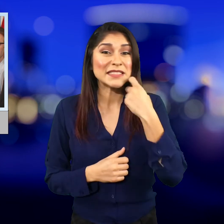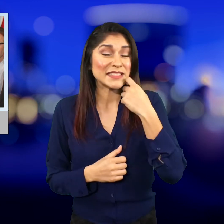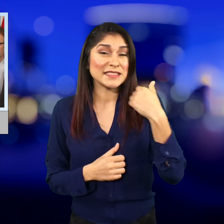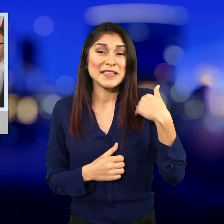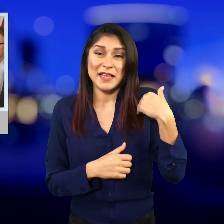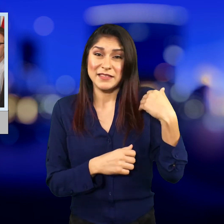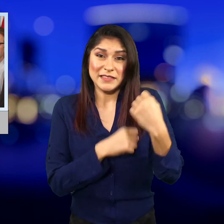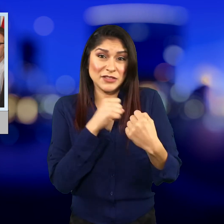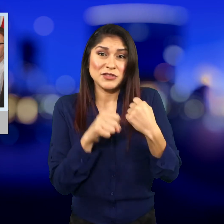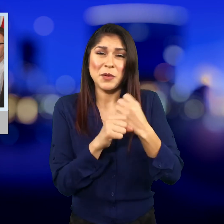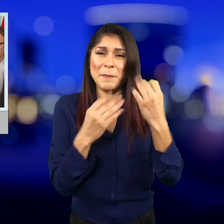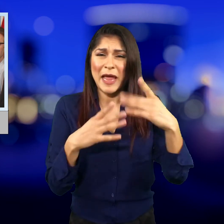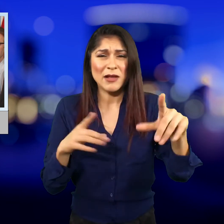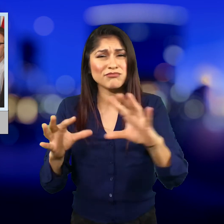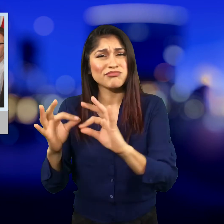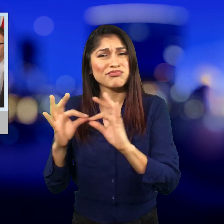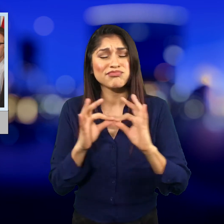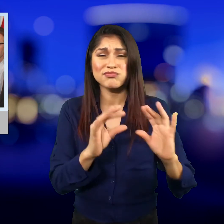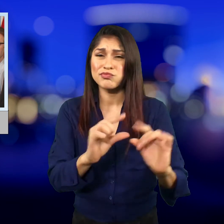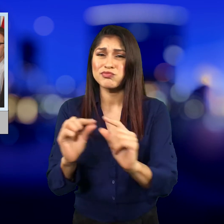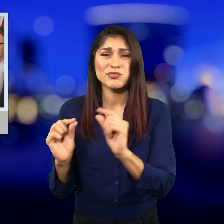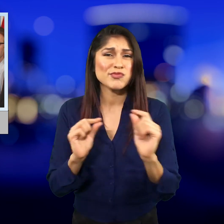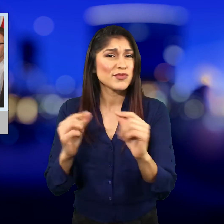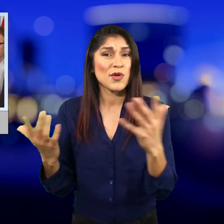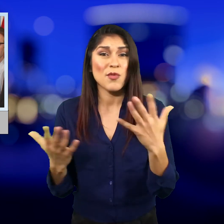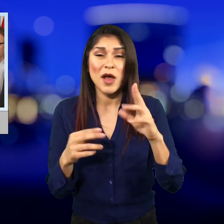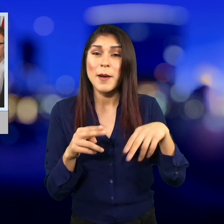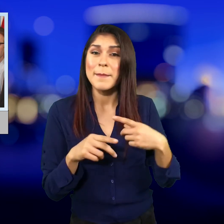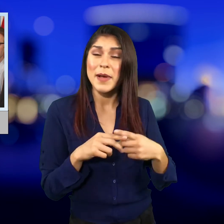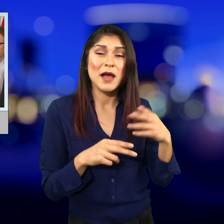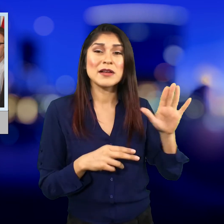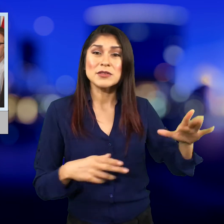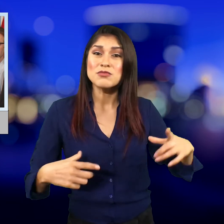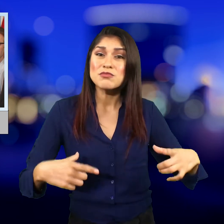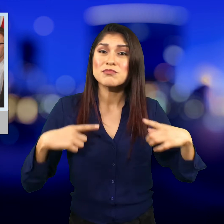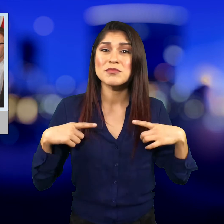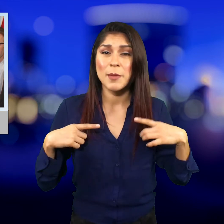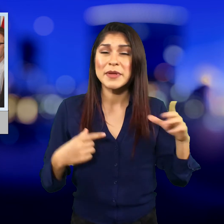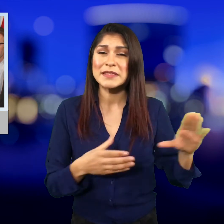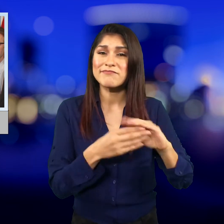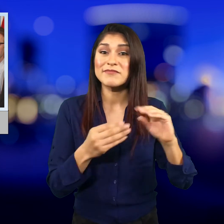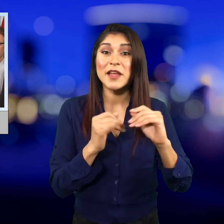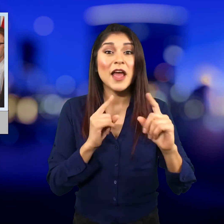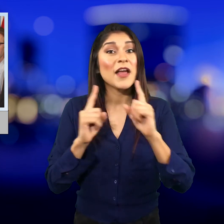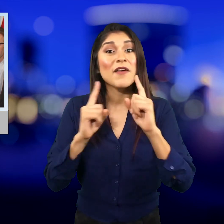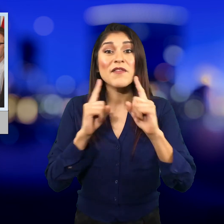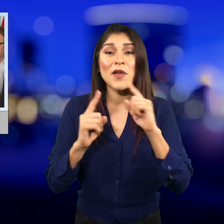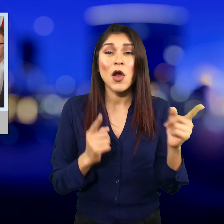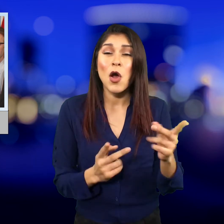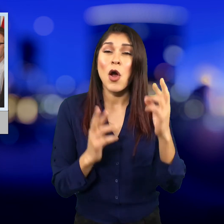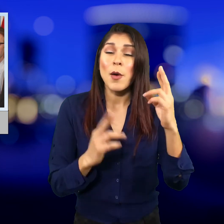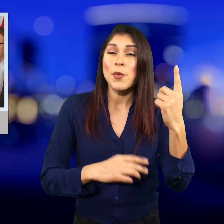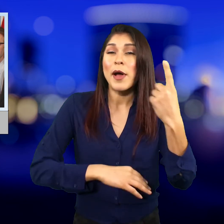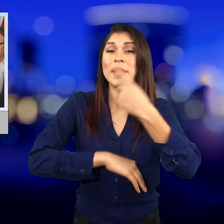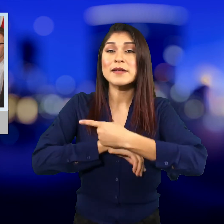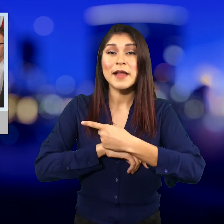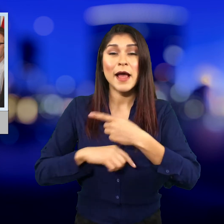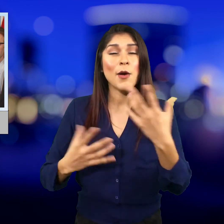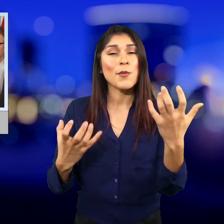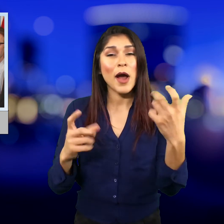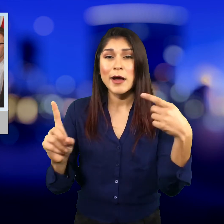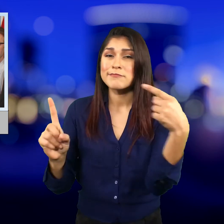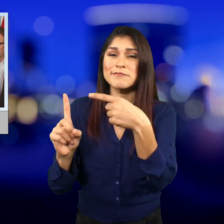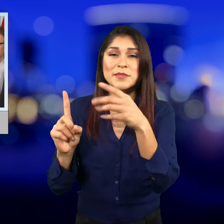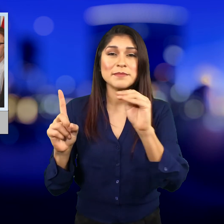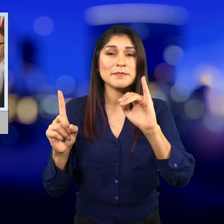Retirement rumors started early last year when Hatch said in an interview that he hoped to